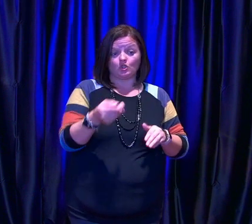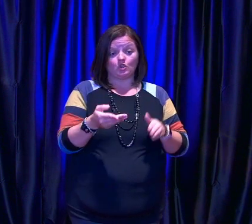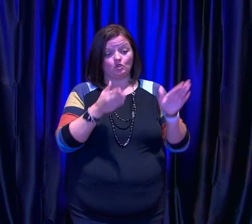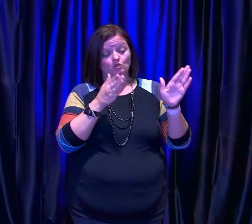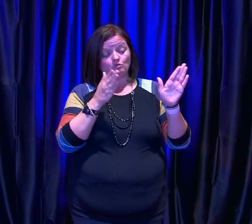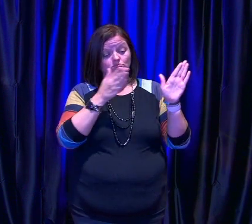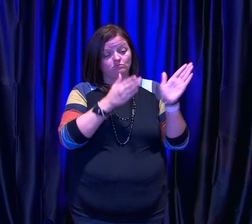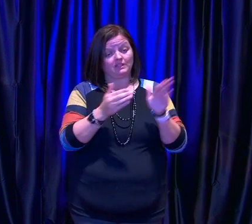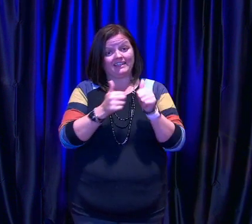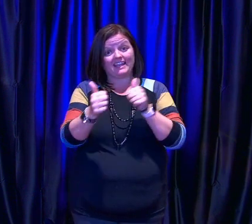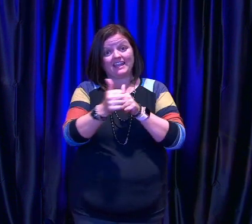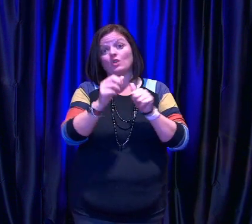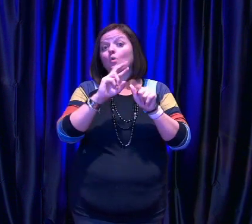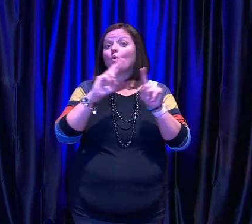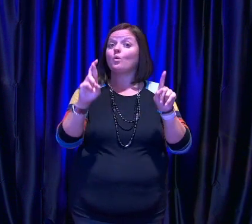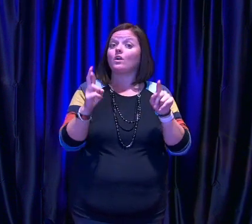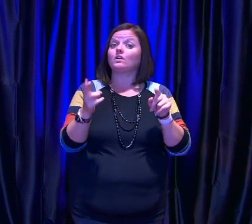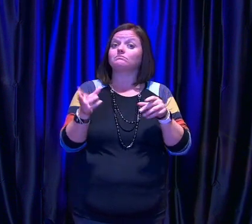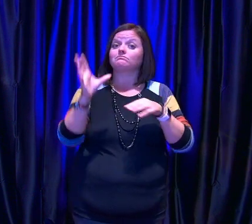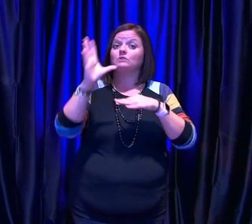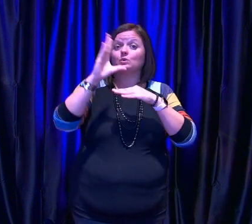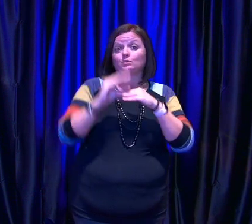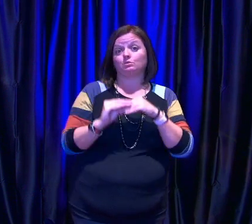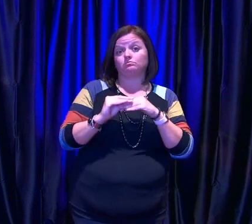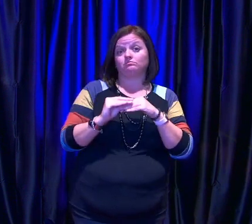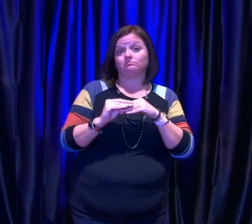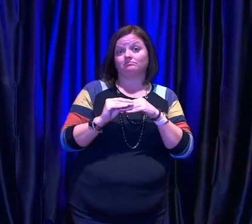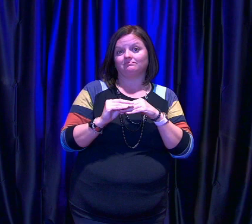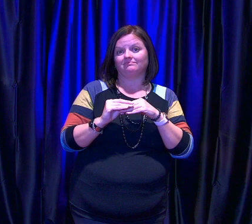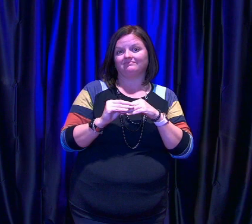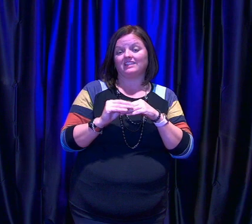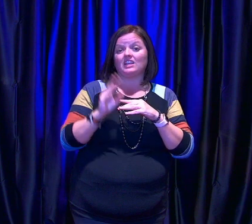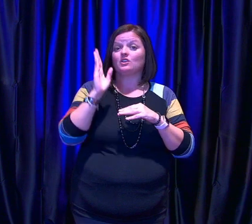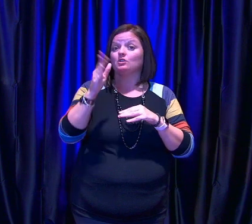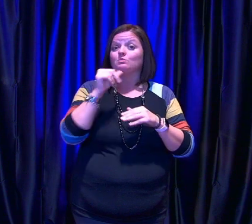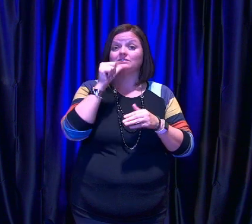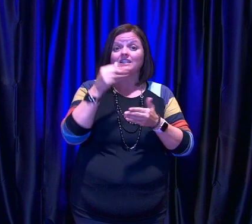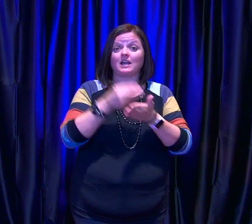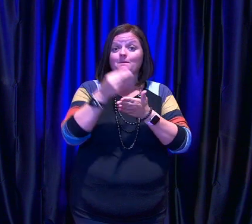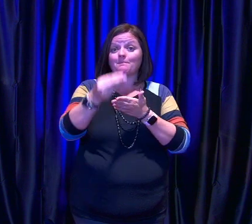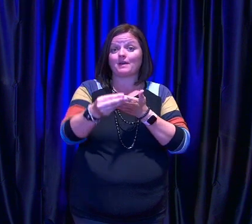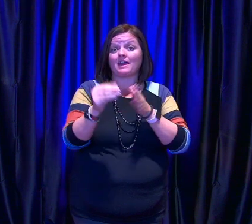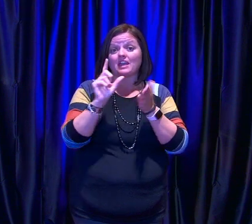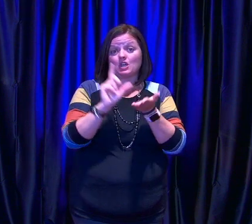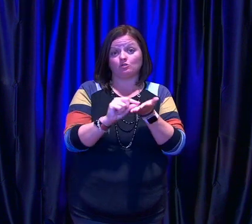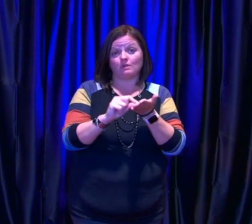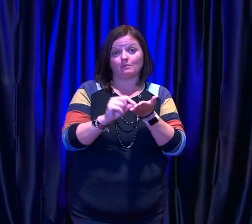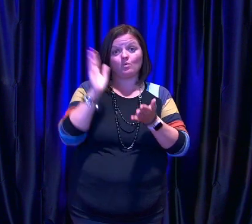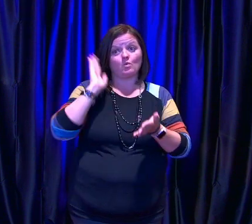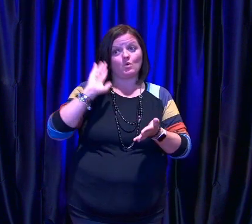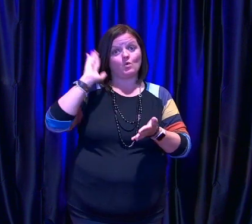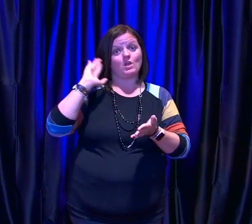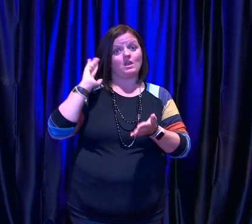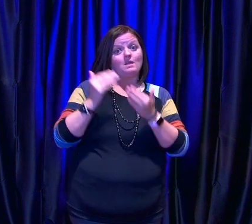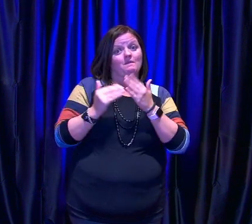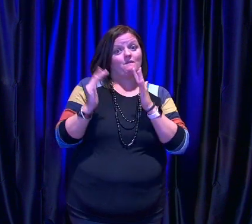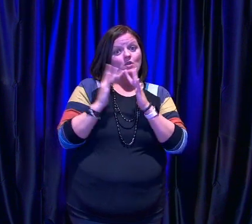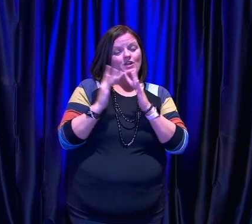you ran out of gas thou shalt not get a sunday newspaper that was way before the internet thou shalt not